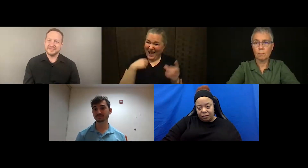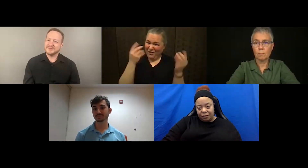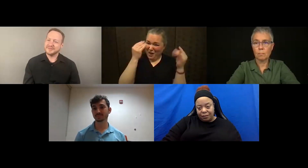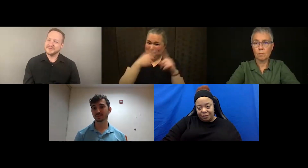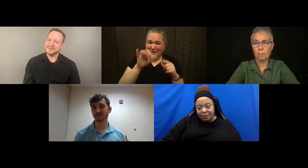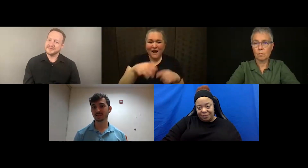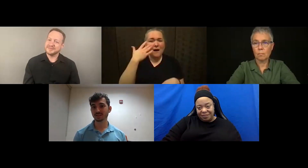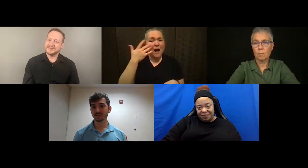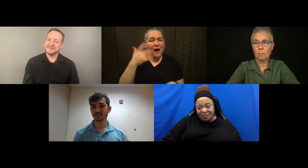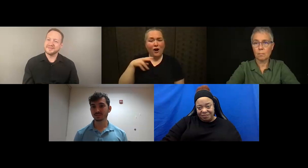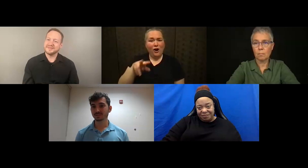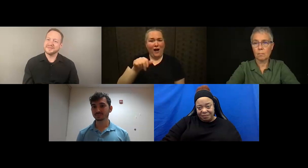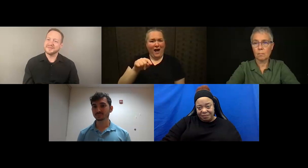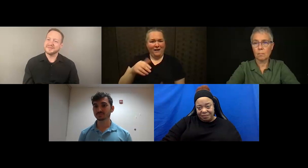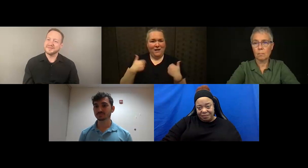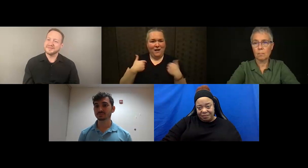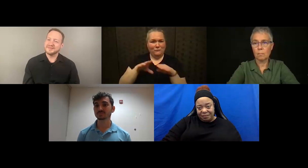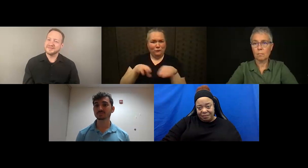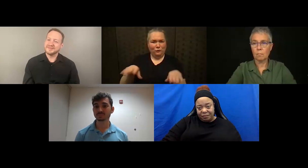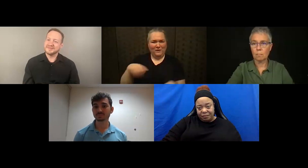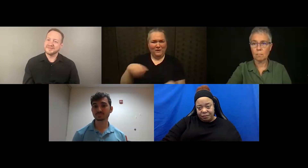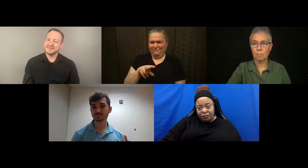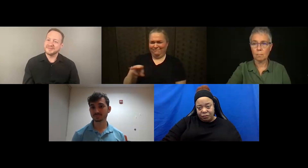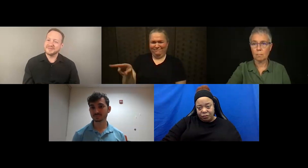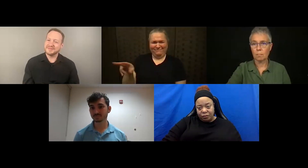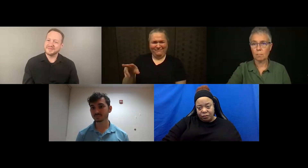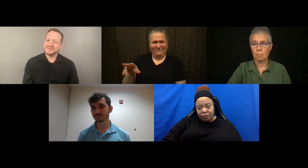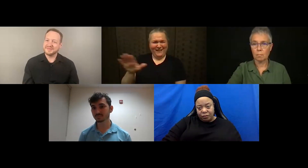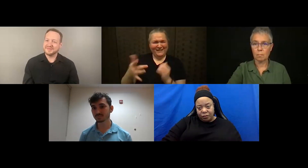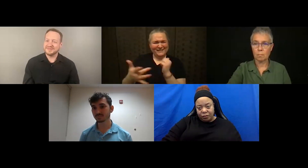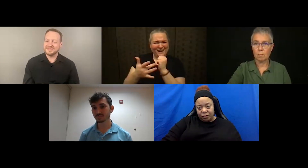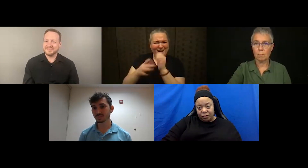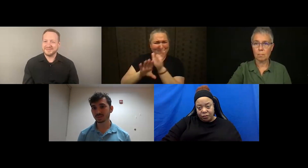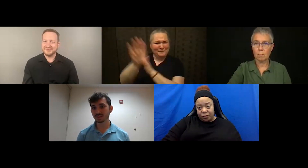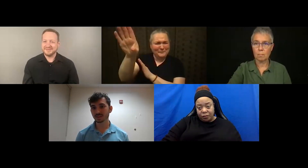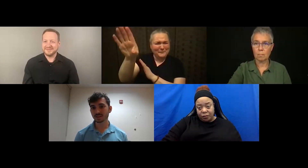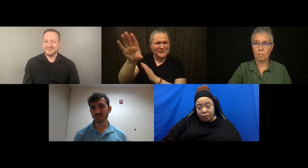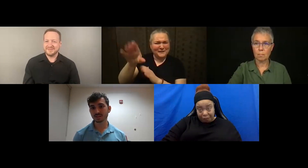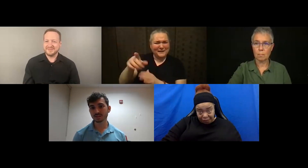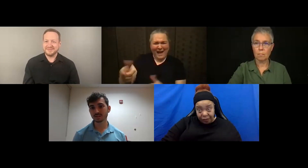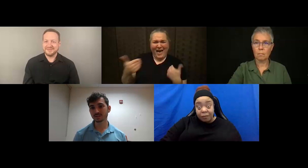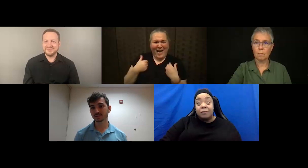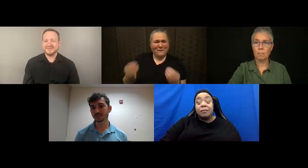Jillian: I think about this, these children with technology.